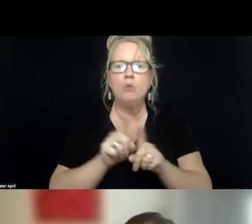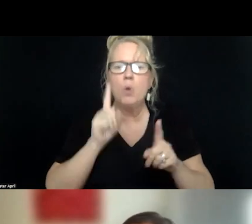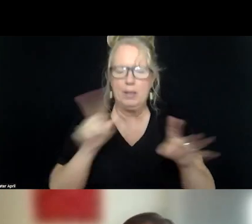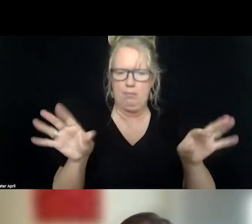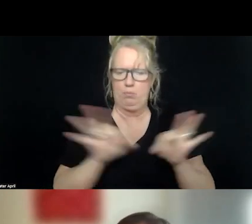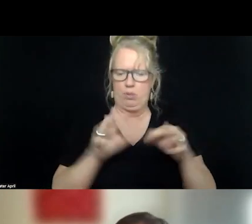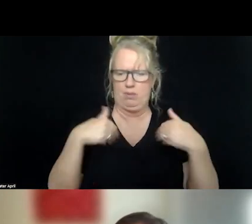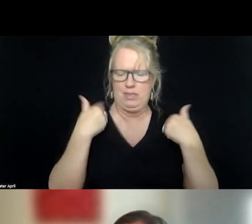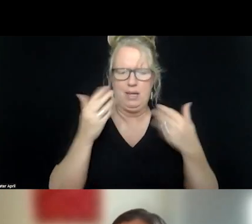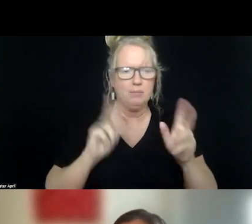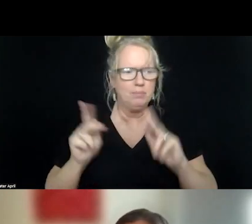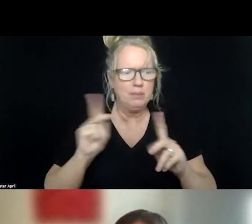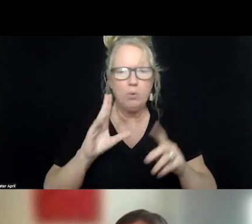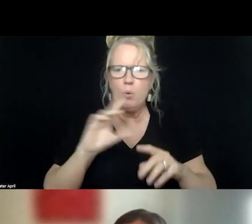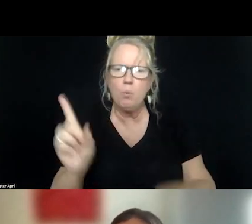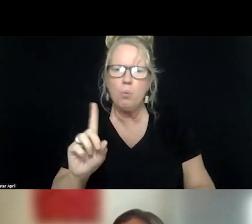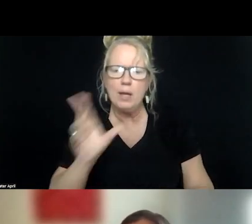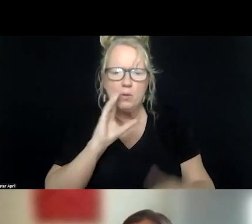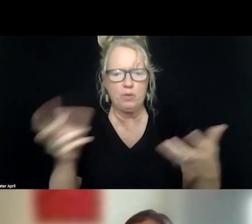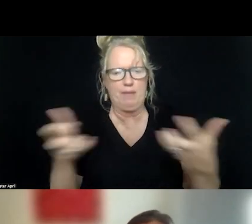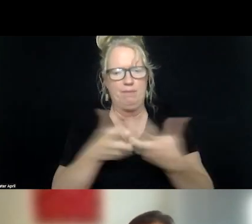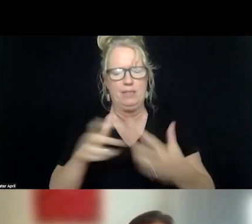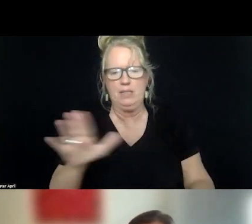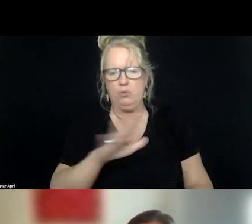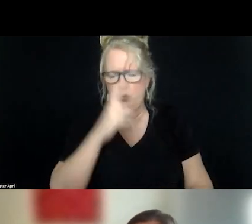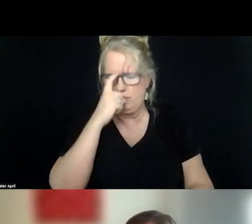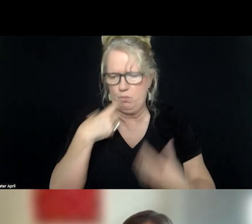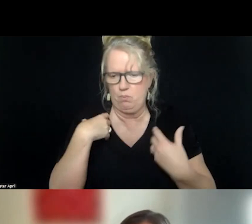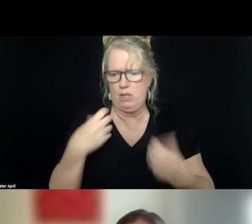CRISIS SYSTEMS IN THEIR WORLD.